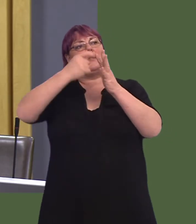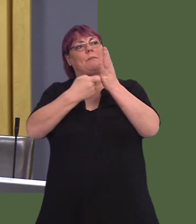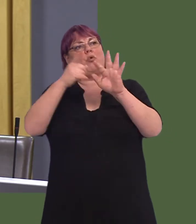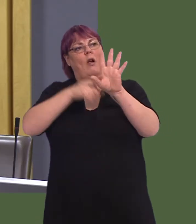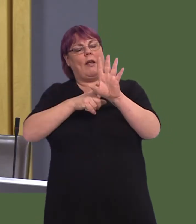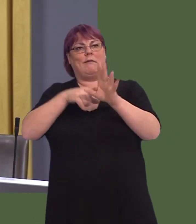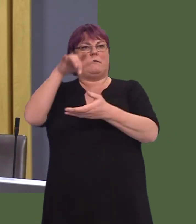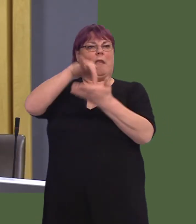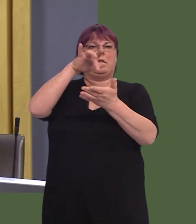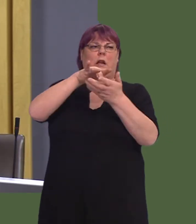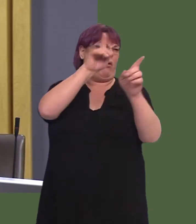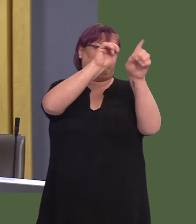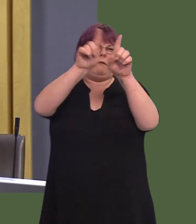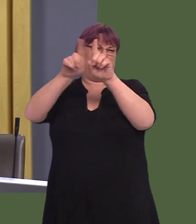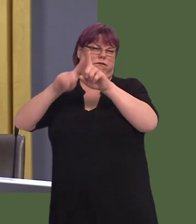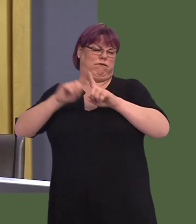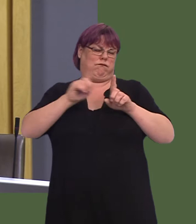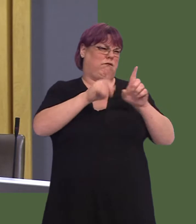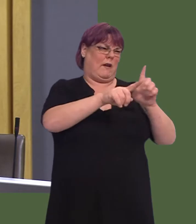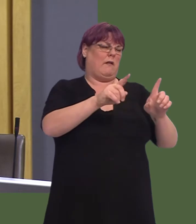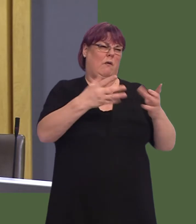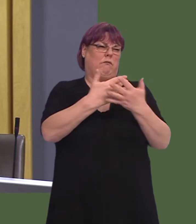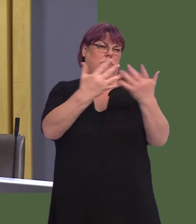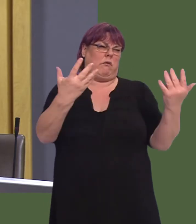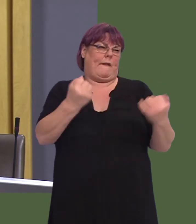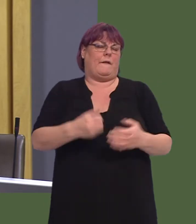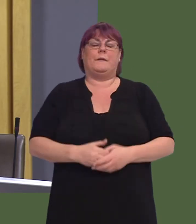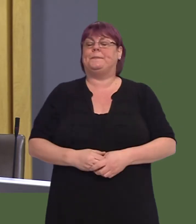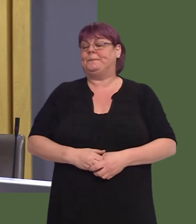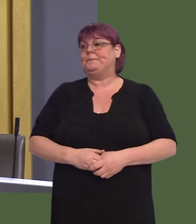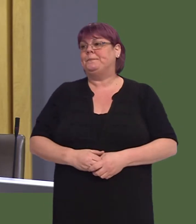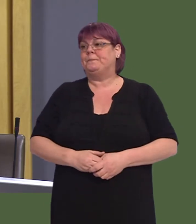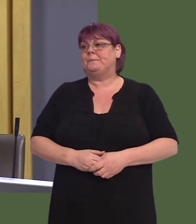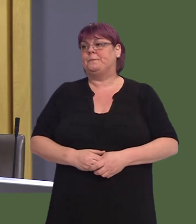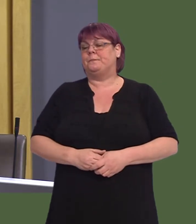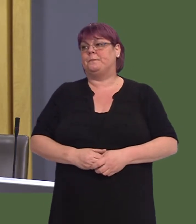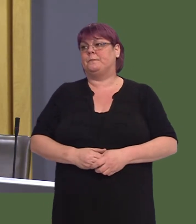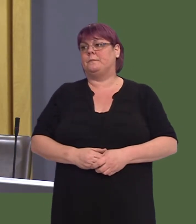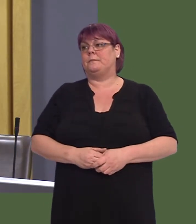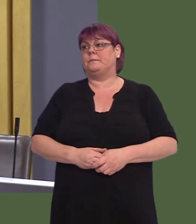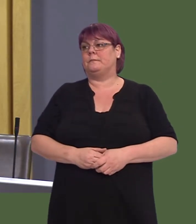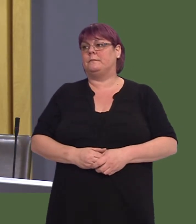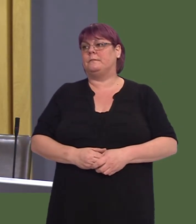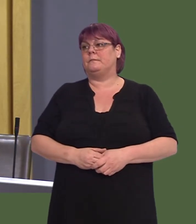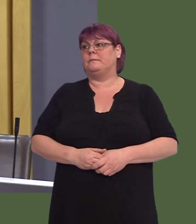beside. I think that when wildlife centres and wildlife